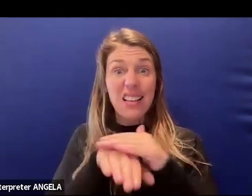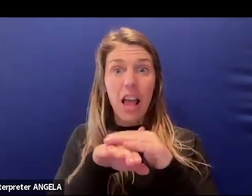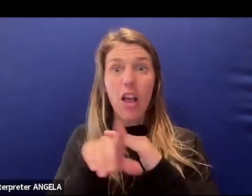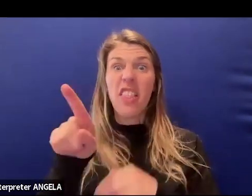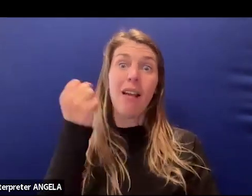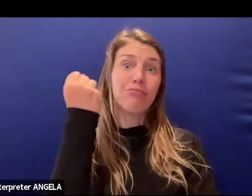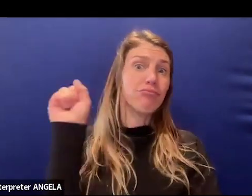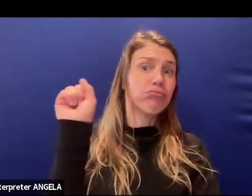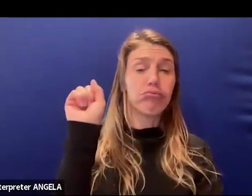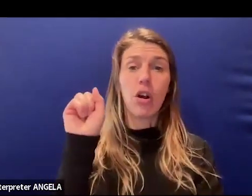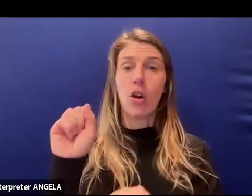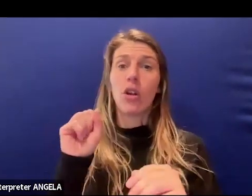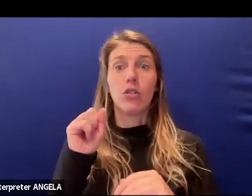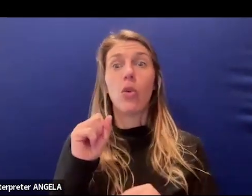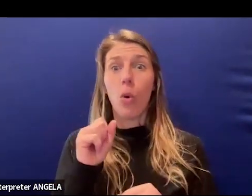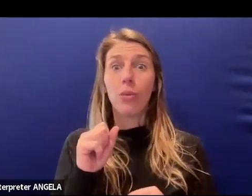the venue was to people with disabilities.